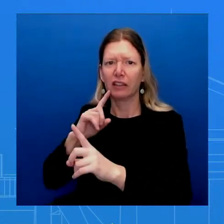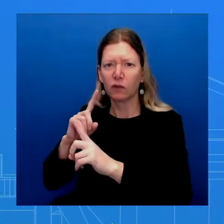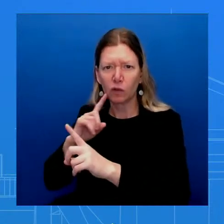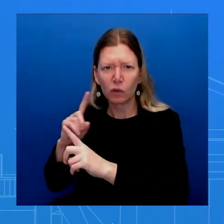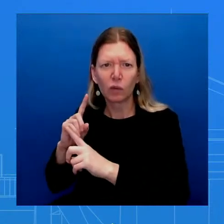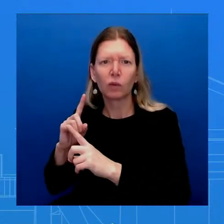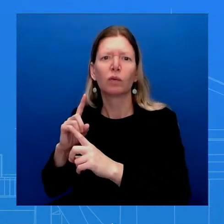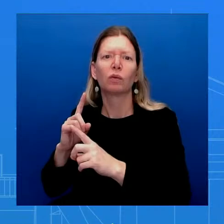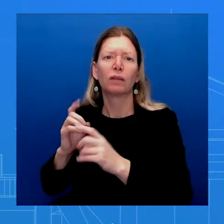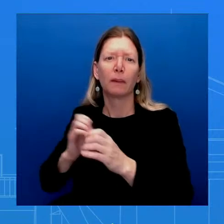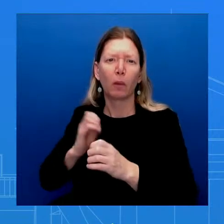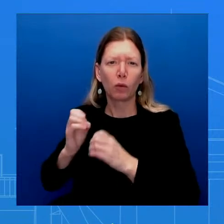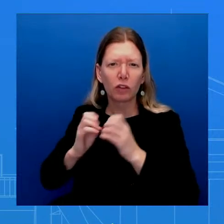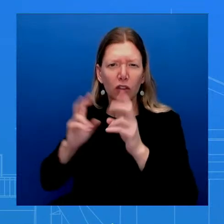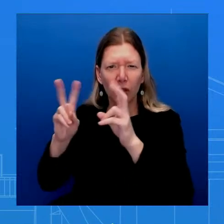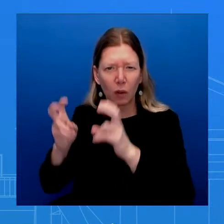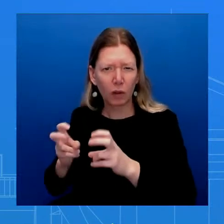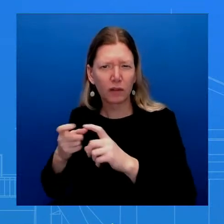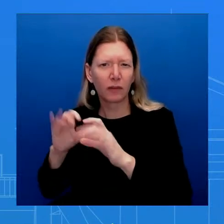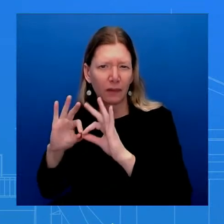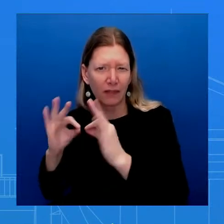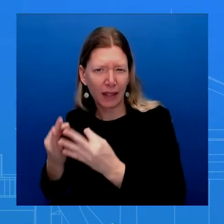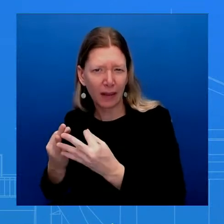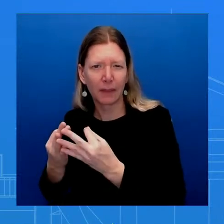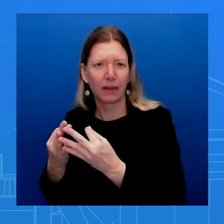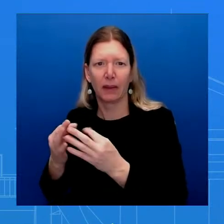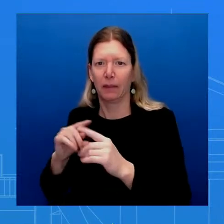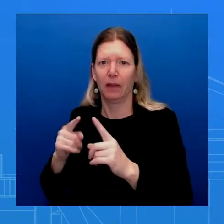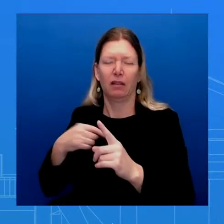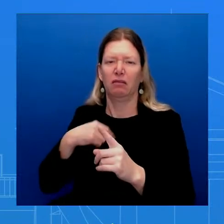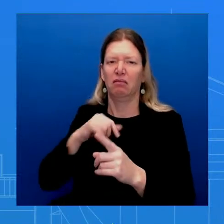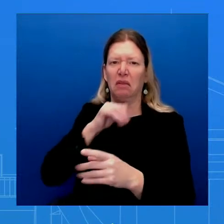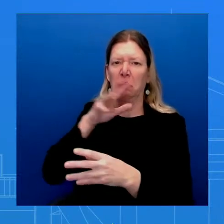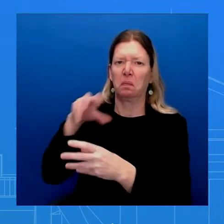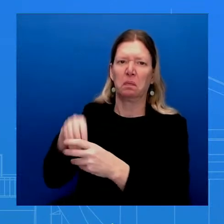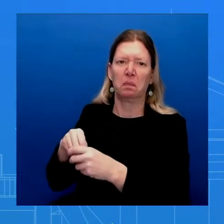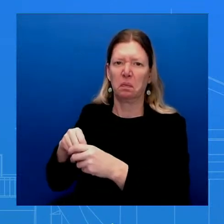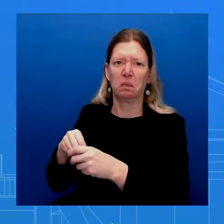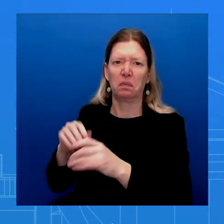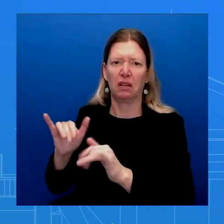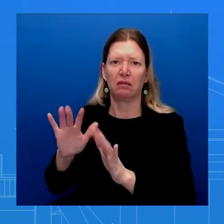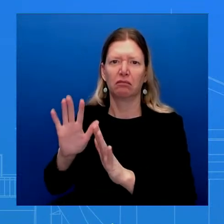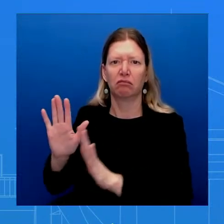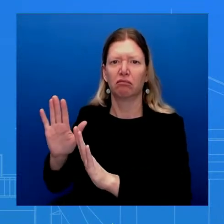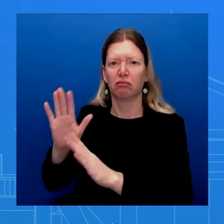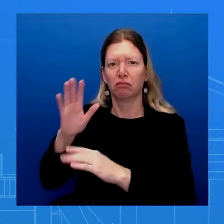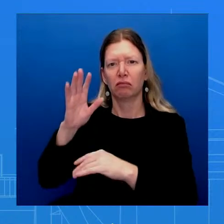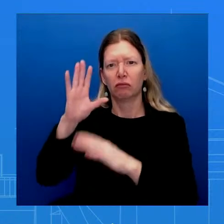Just not going to get into that. But it is the President's priority. It is incredibly important for the President